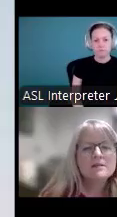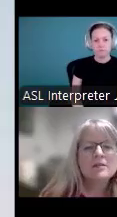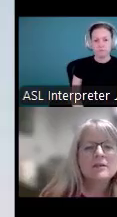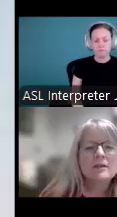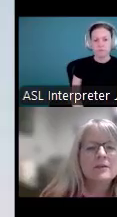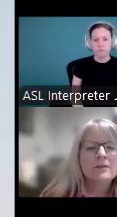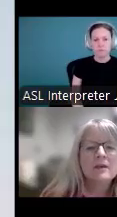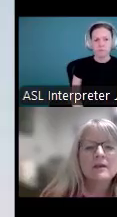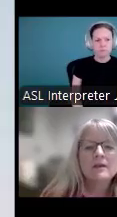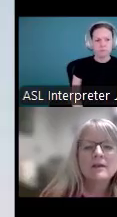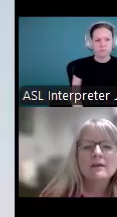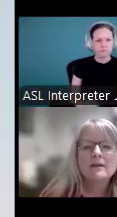like it's sharing the whole thing. Hang on,